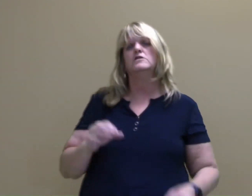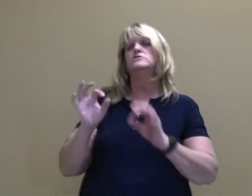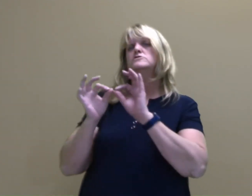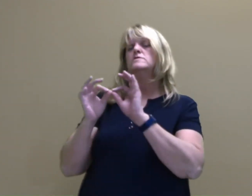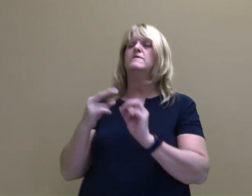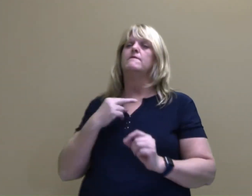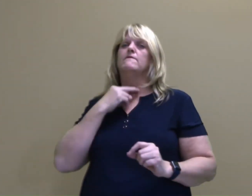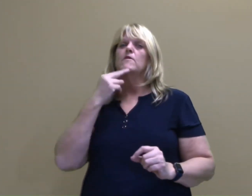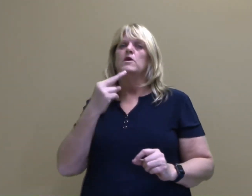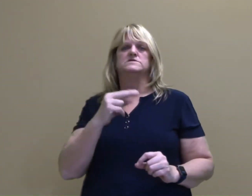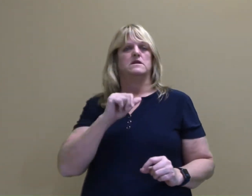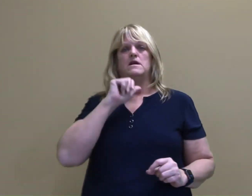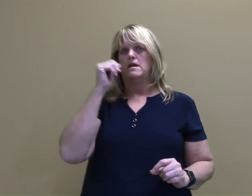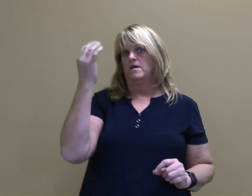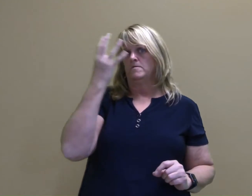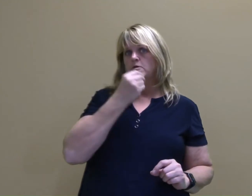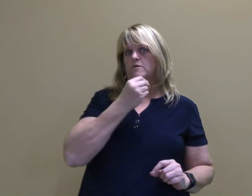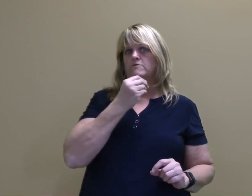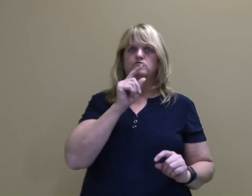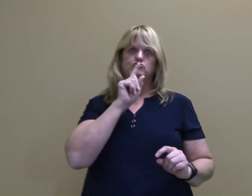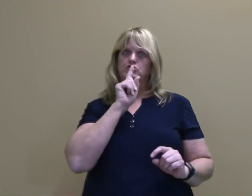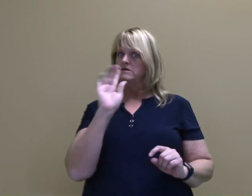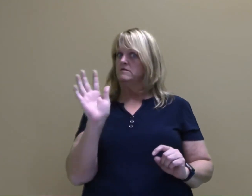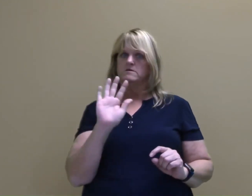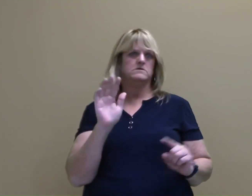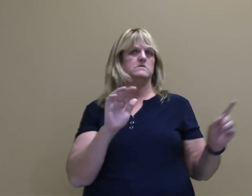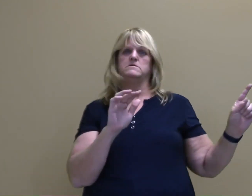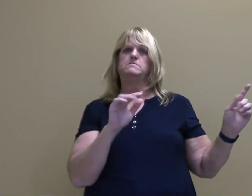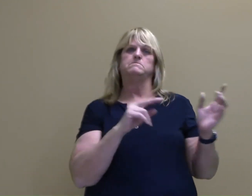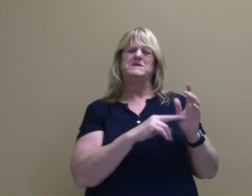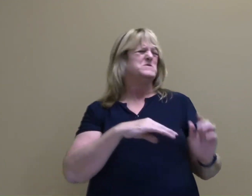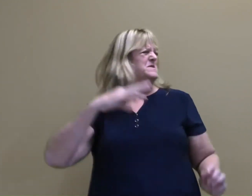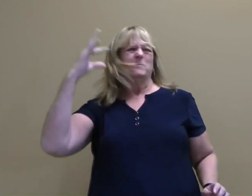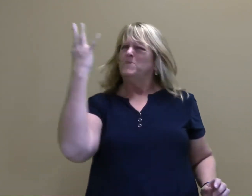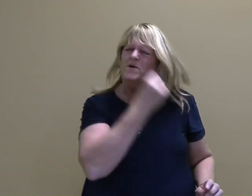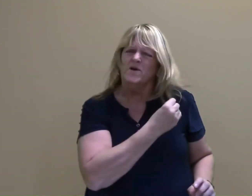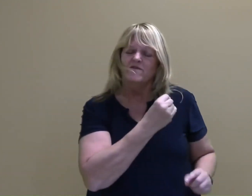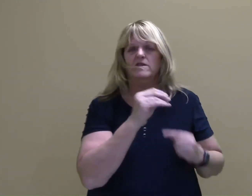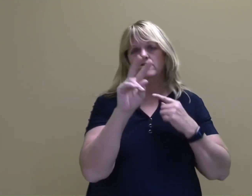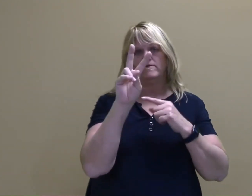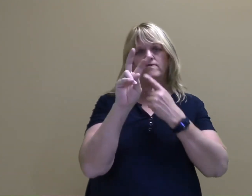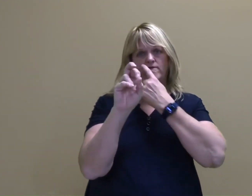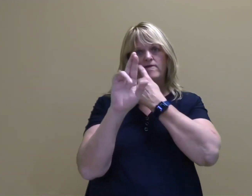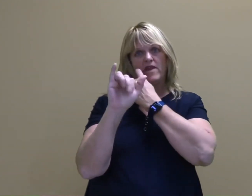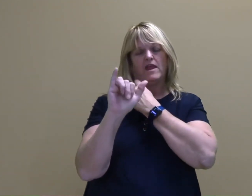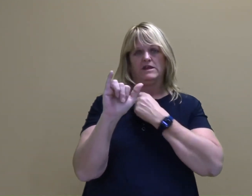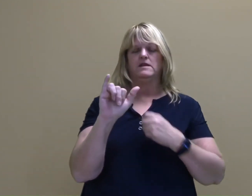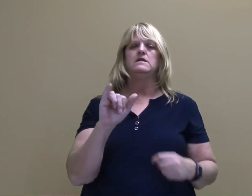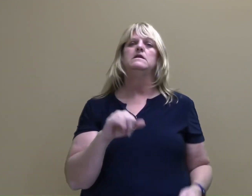but a student interpreter misinterpreted the head movement as, “Not beautiful” while in actuality the head movement indicated otherwise.